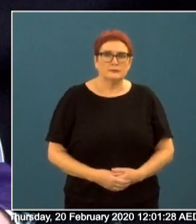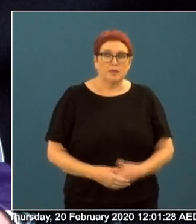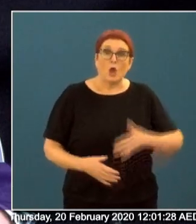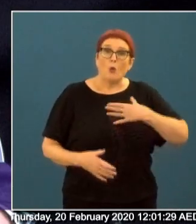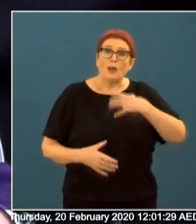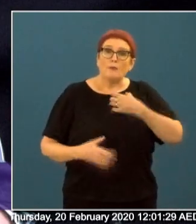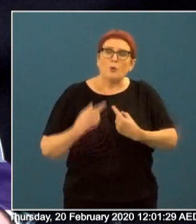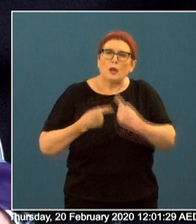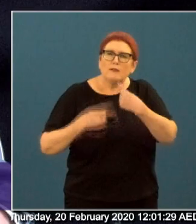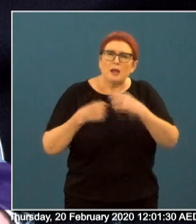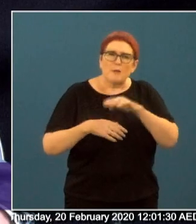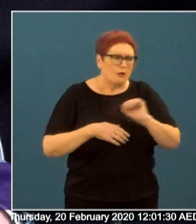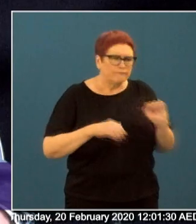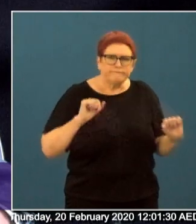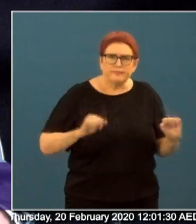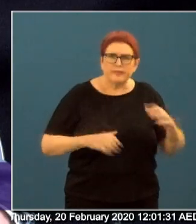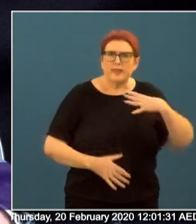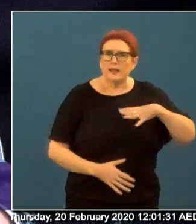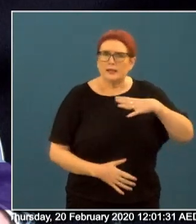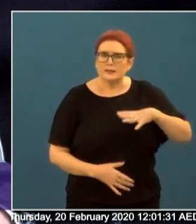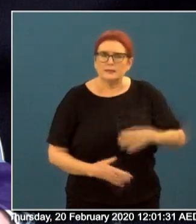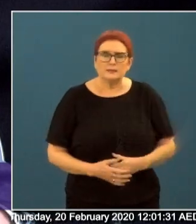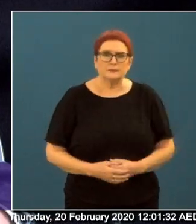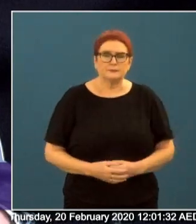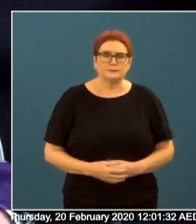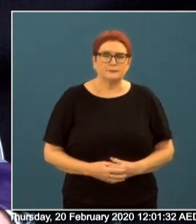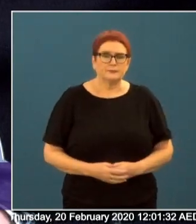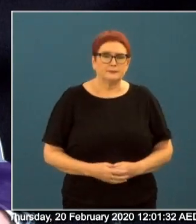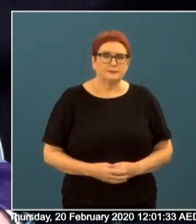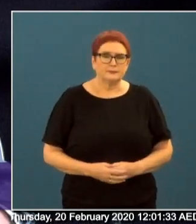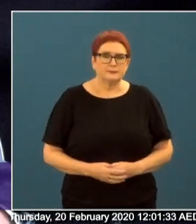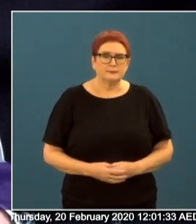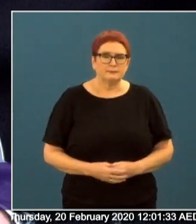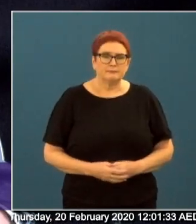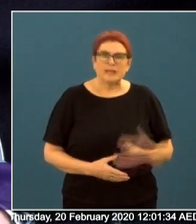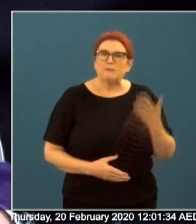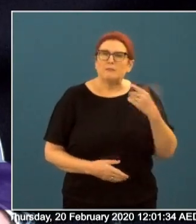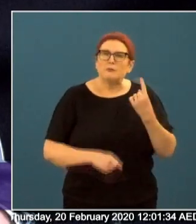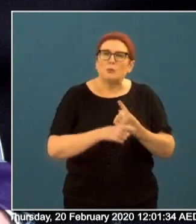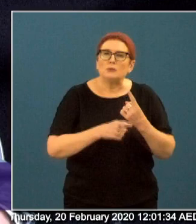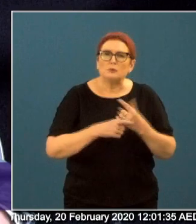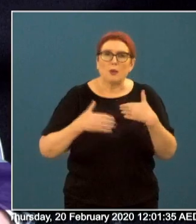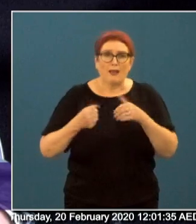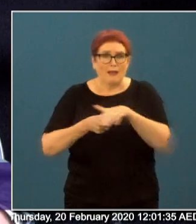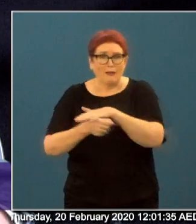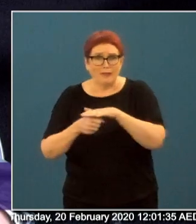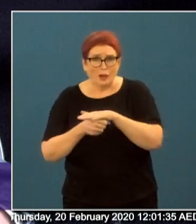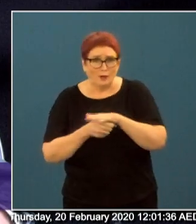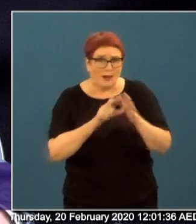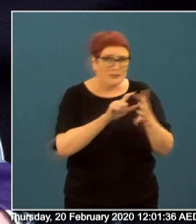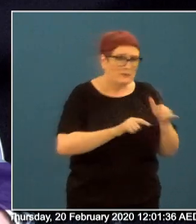And so at the moment, as we've illustrated previously with the lack of linked data systems, this is a very difficult thing to achieve.